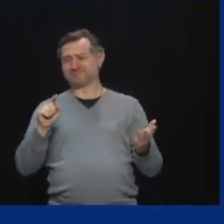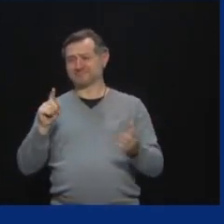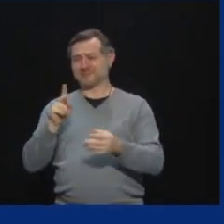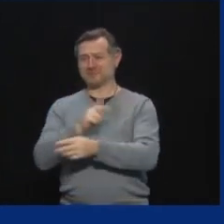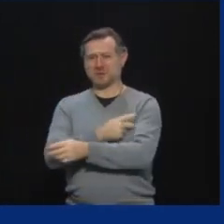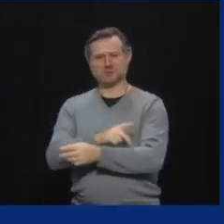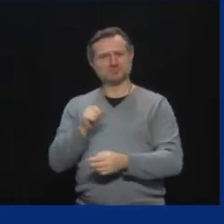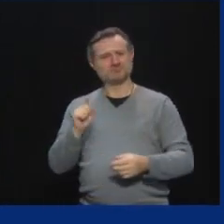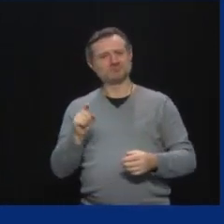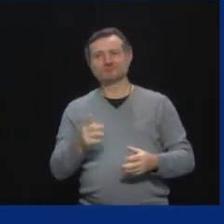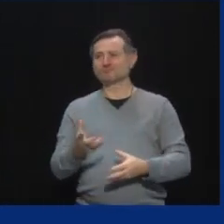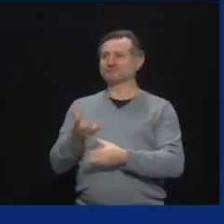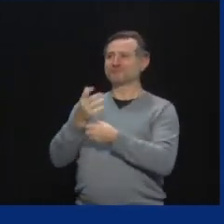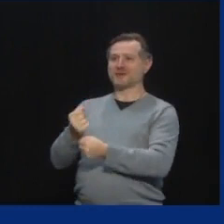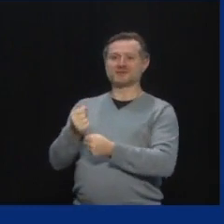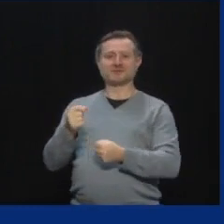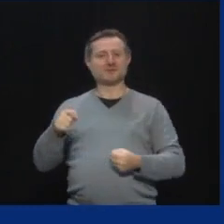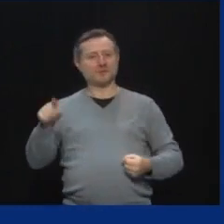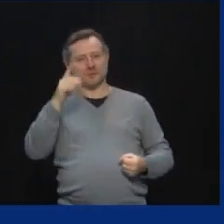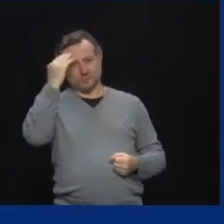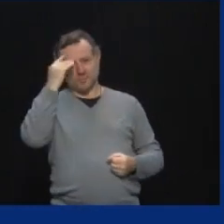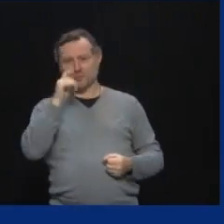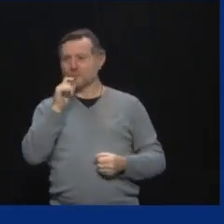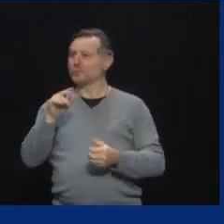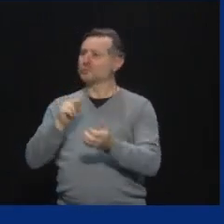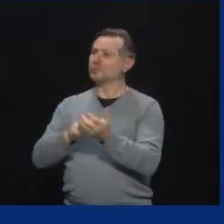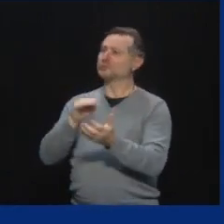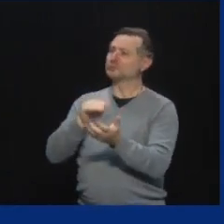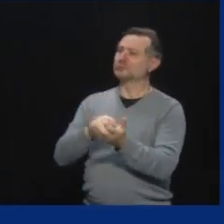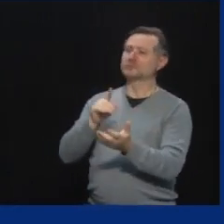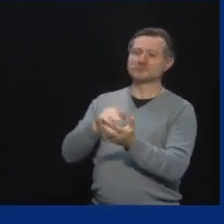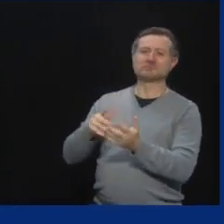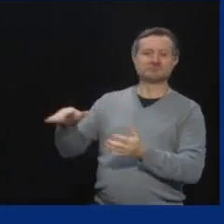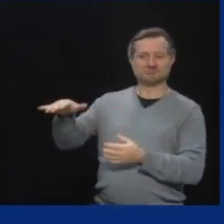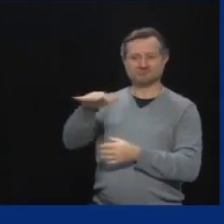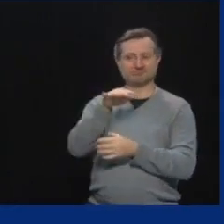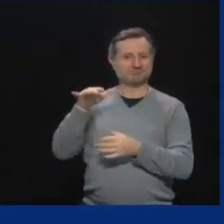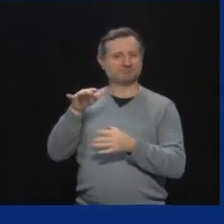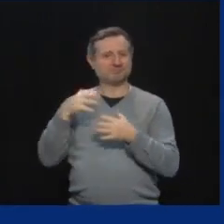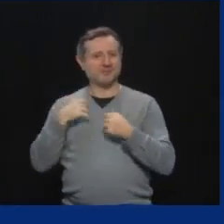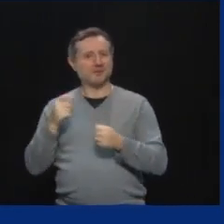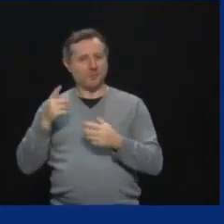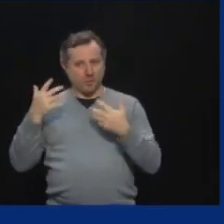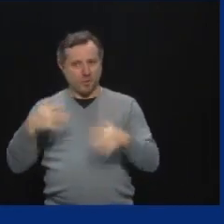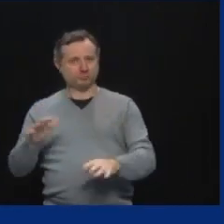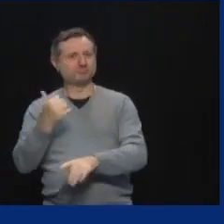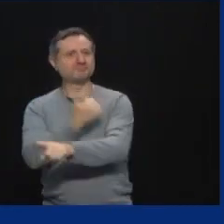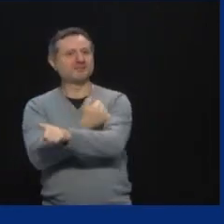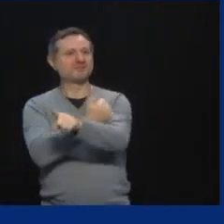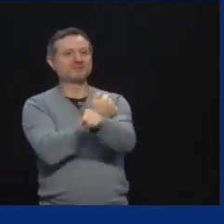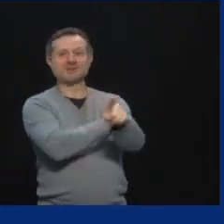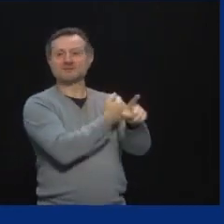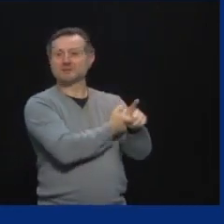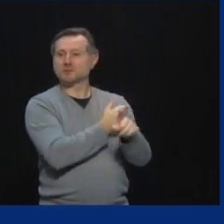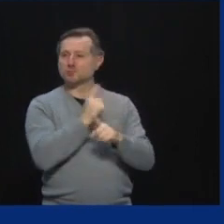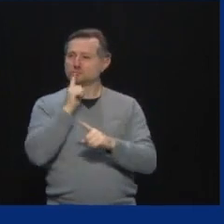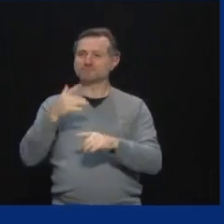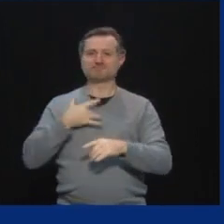physically close uh and charged with their safety and their care, they won't, they need to know that that person is vaccinated as well. That is something